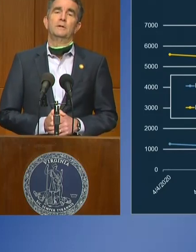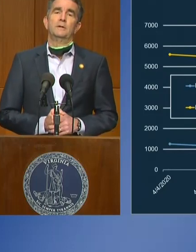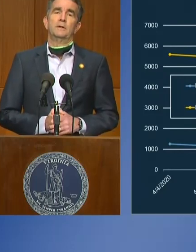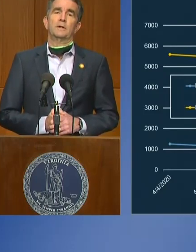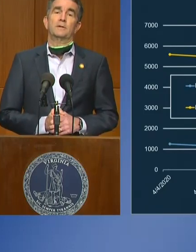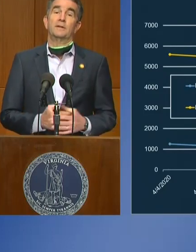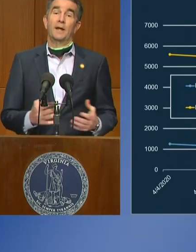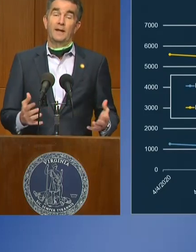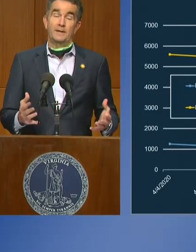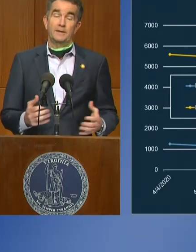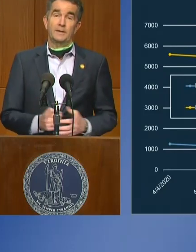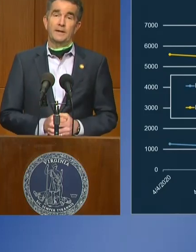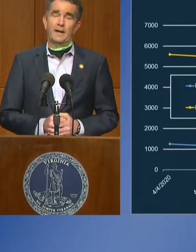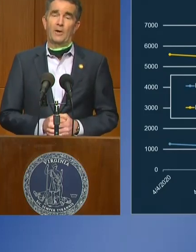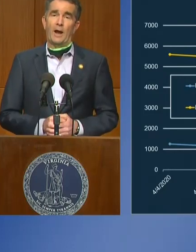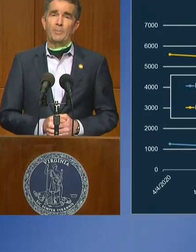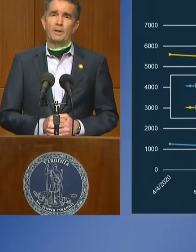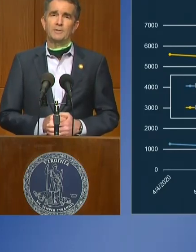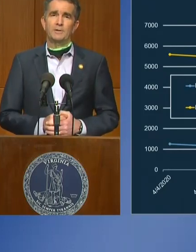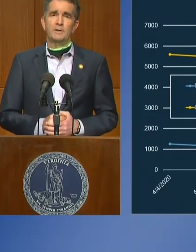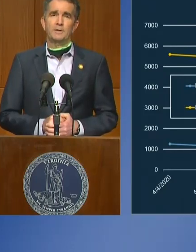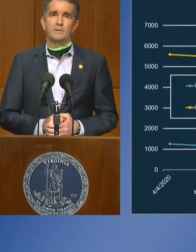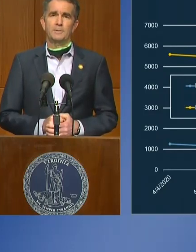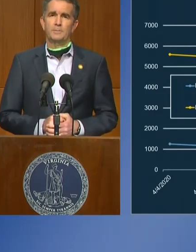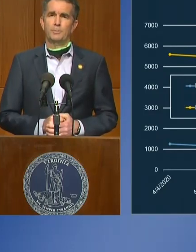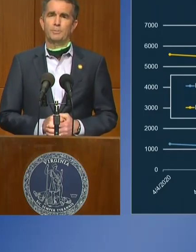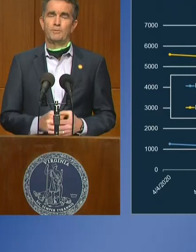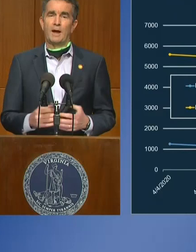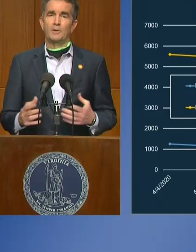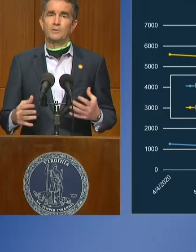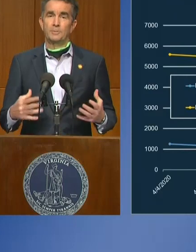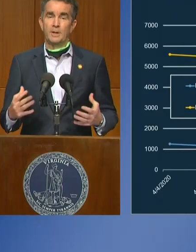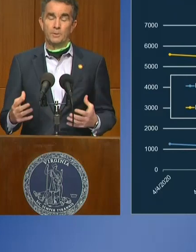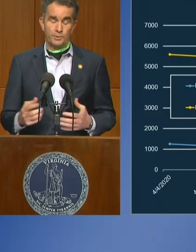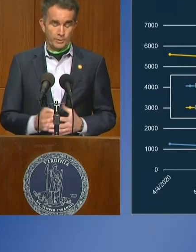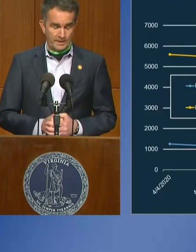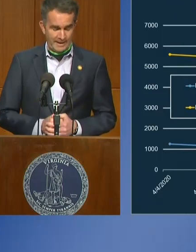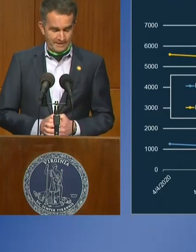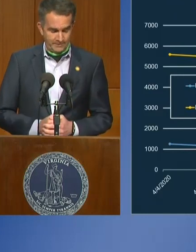ALLOWED US TO OPEN UP OUR